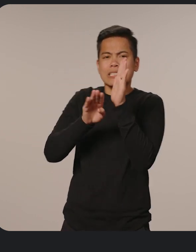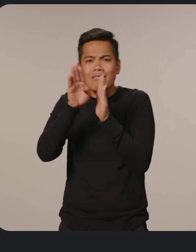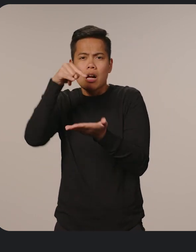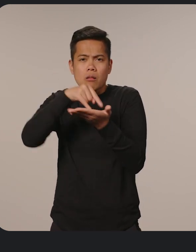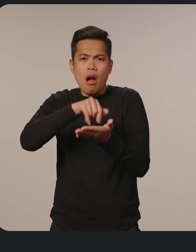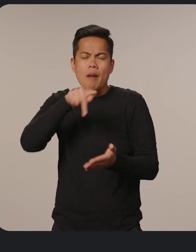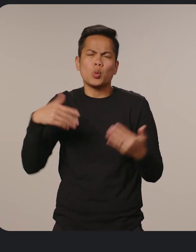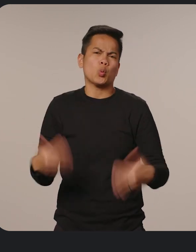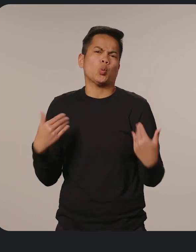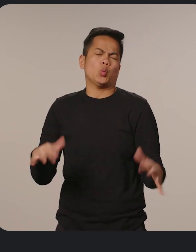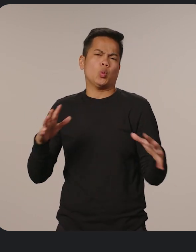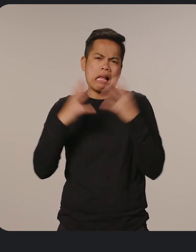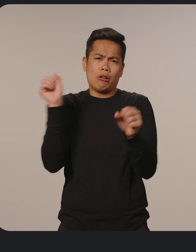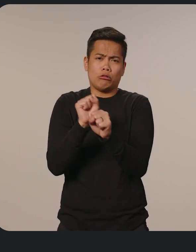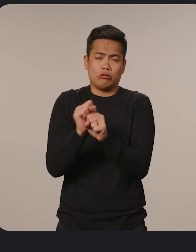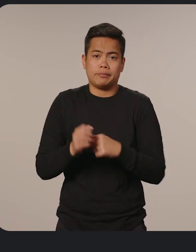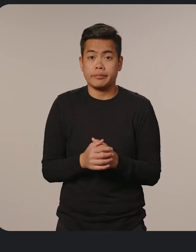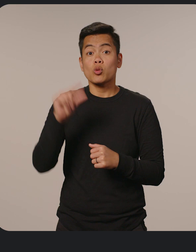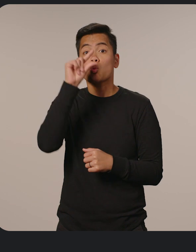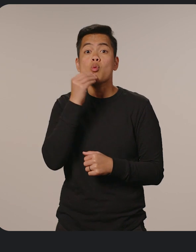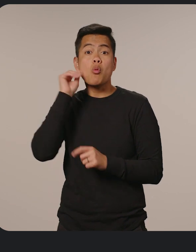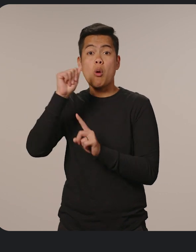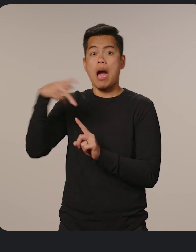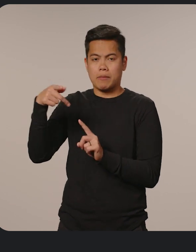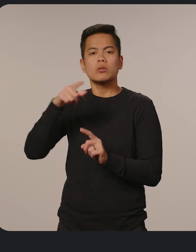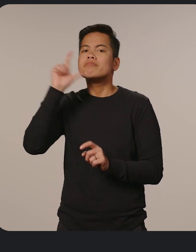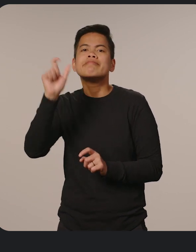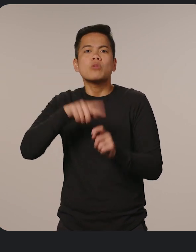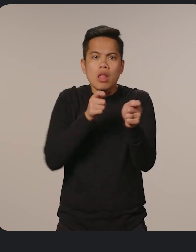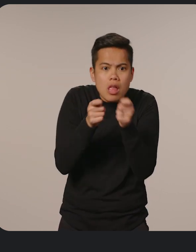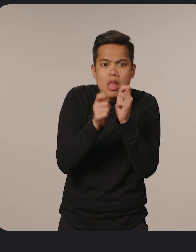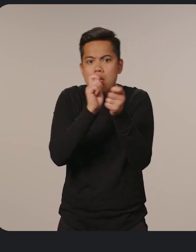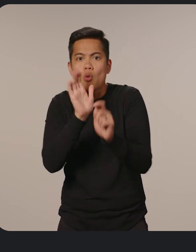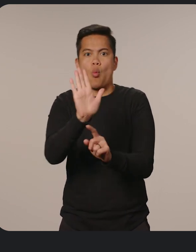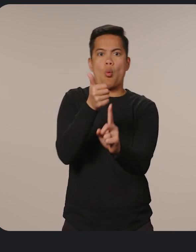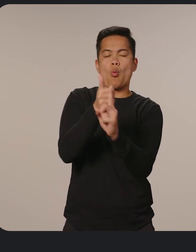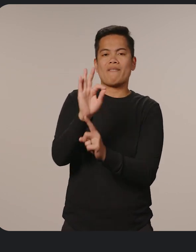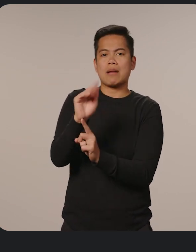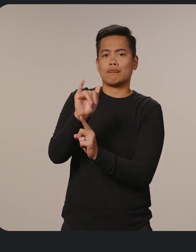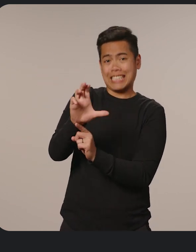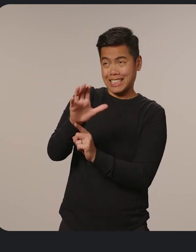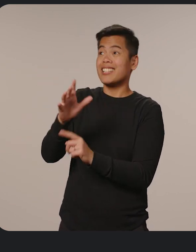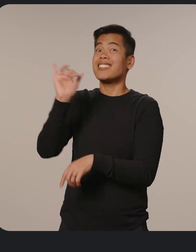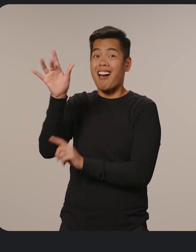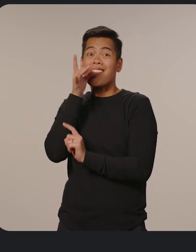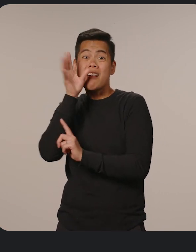need to manage your own fabric and run your own cloud service. Launching your light bulb is as easy as manufacturing the hardware and building your Android app.